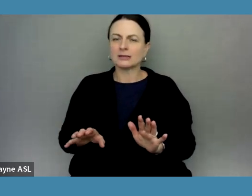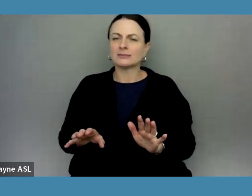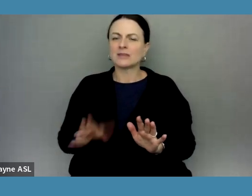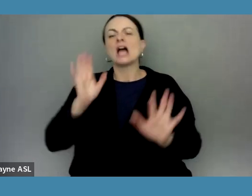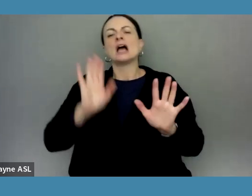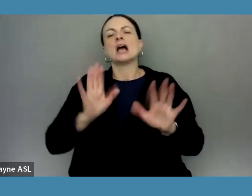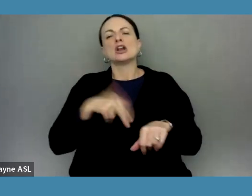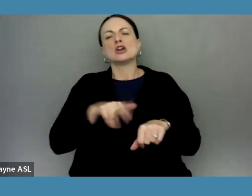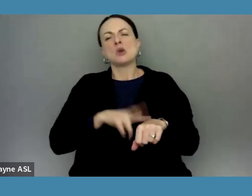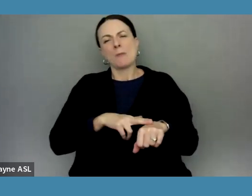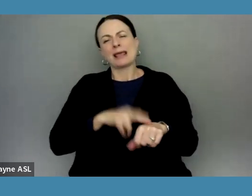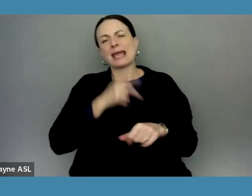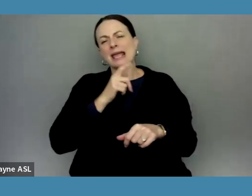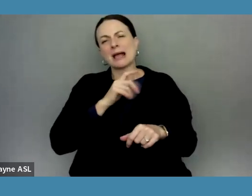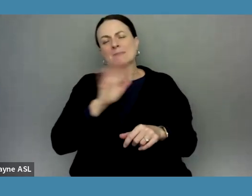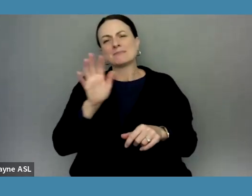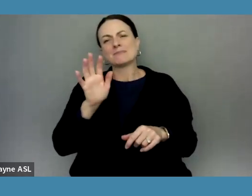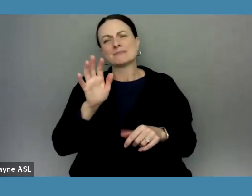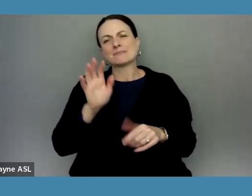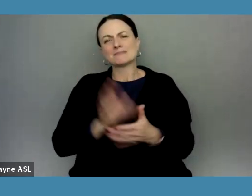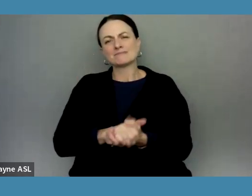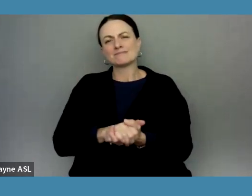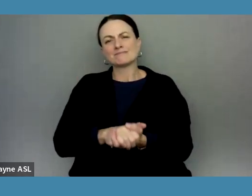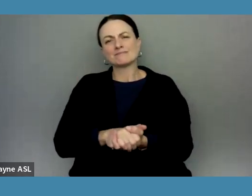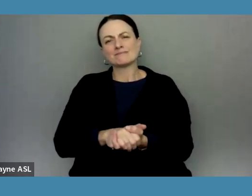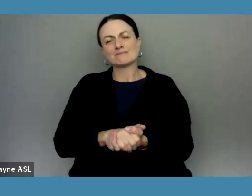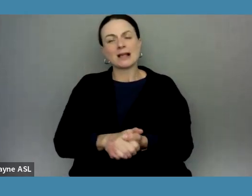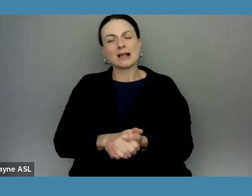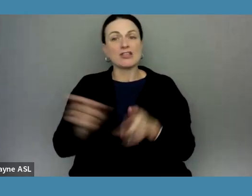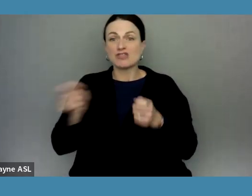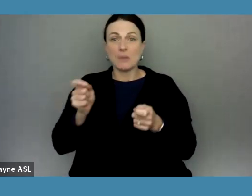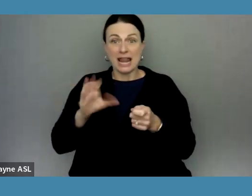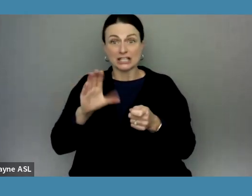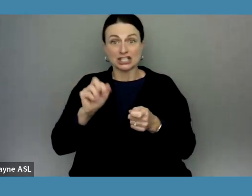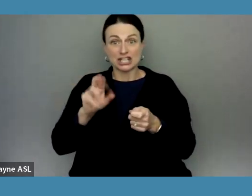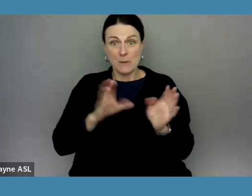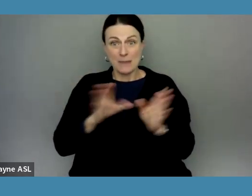like the managed care plans will be contracted with